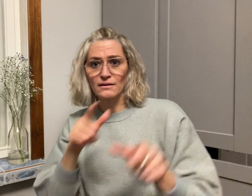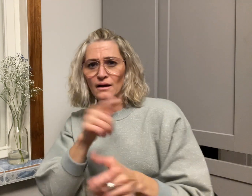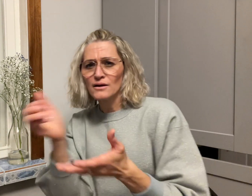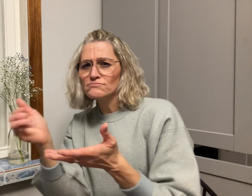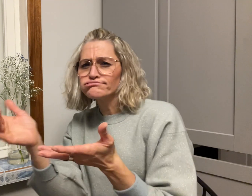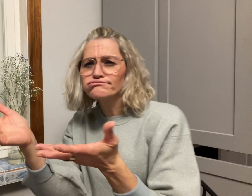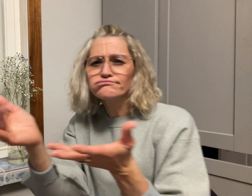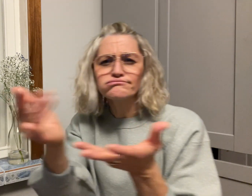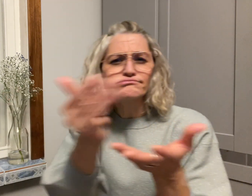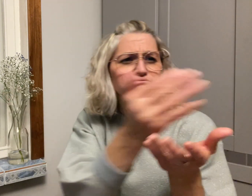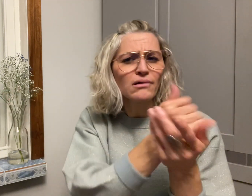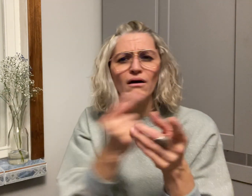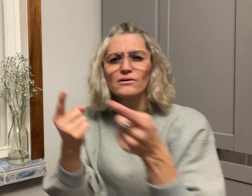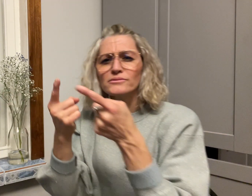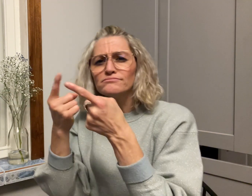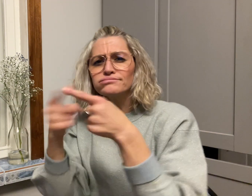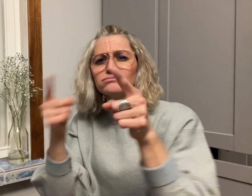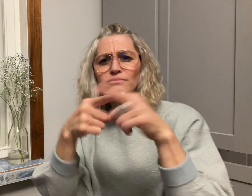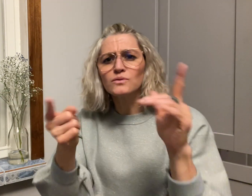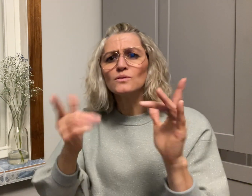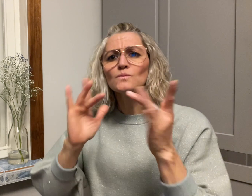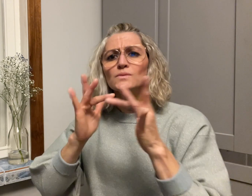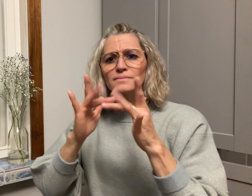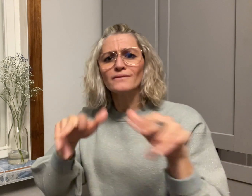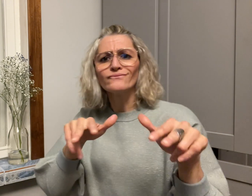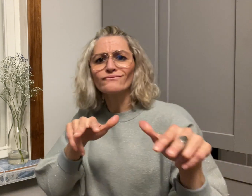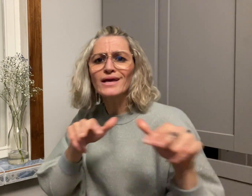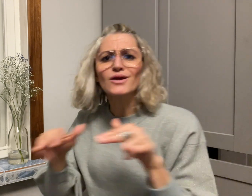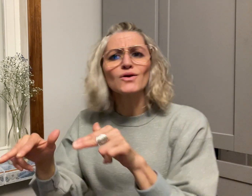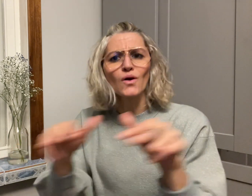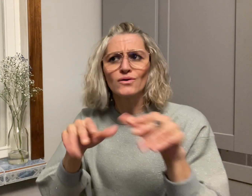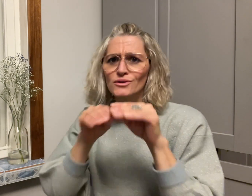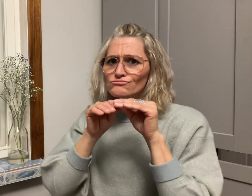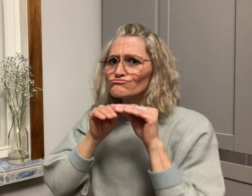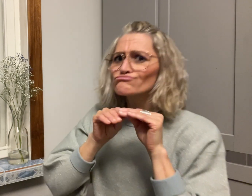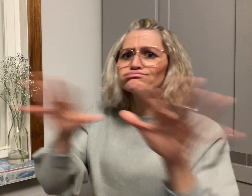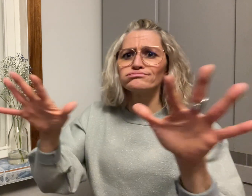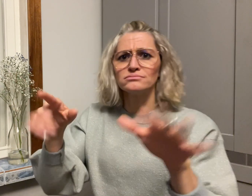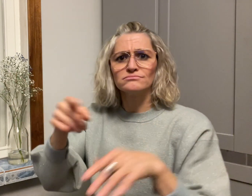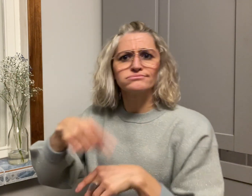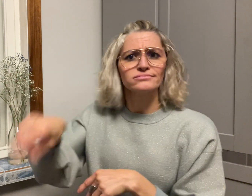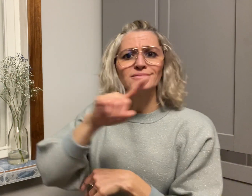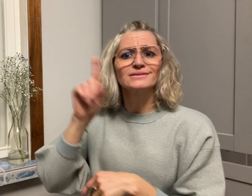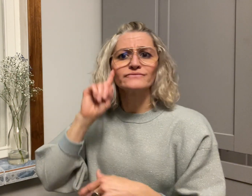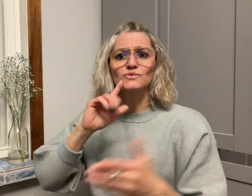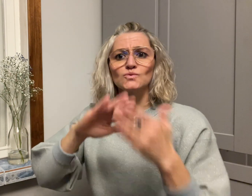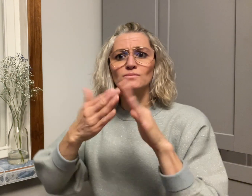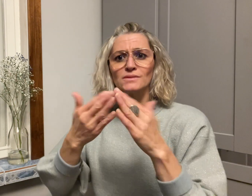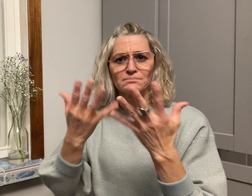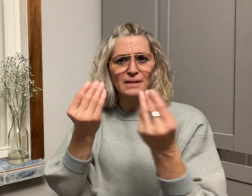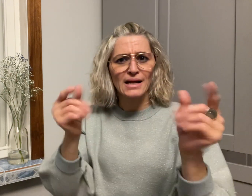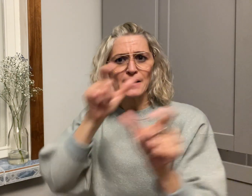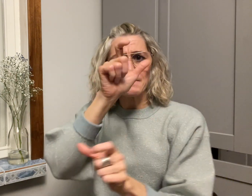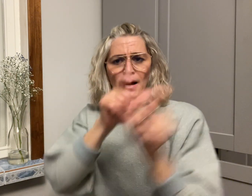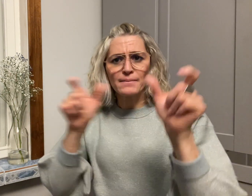of videos made by Deaf community members sharing their